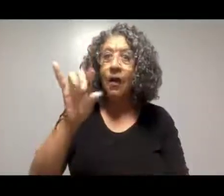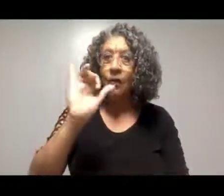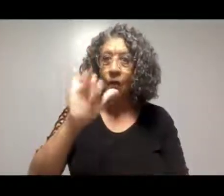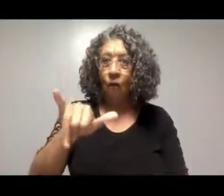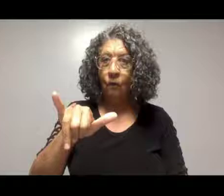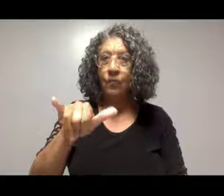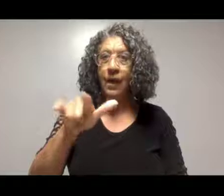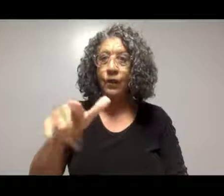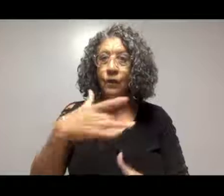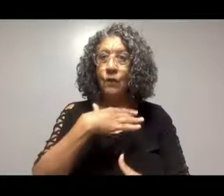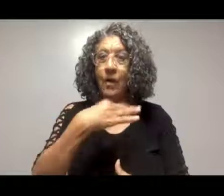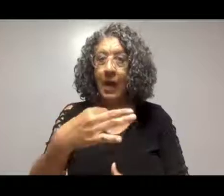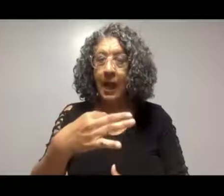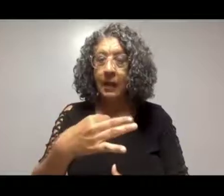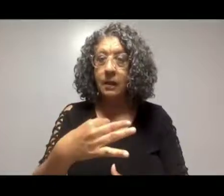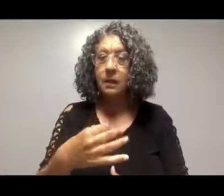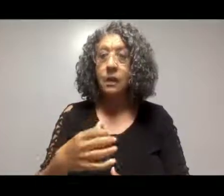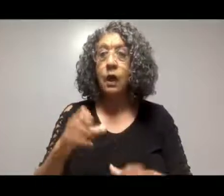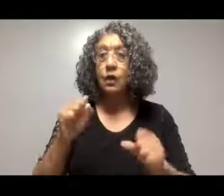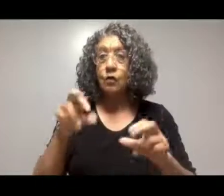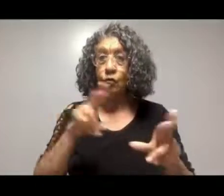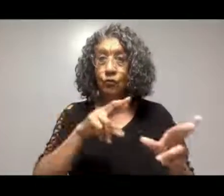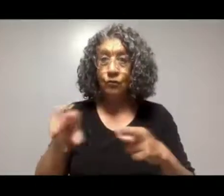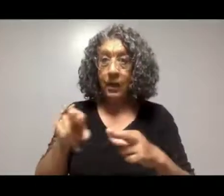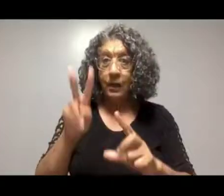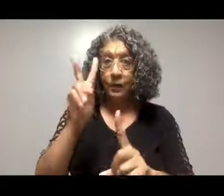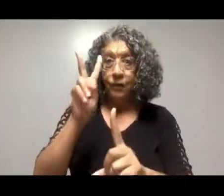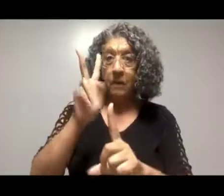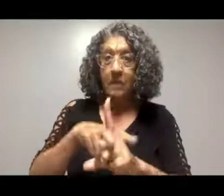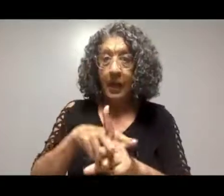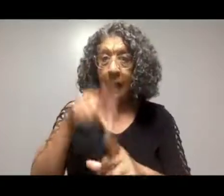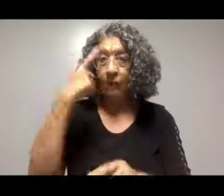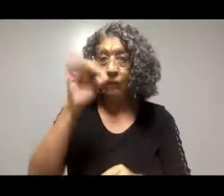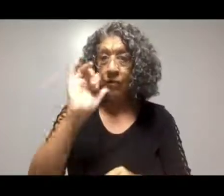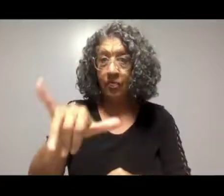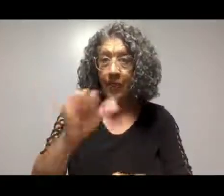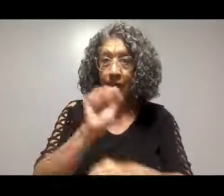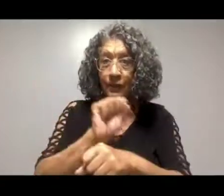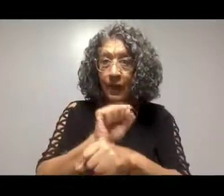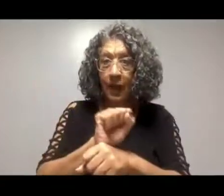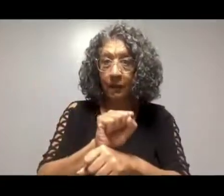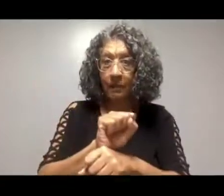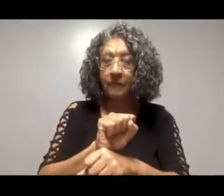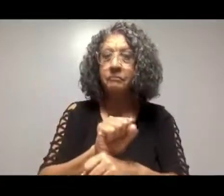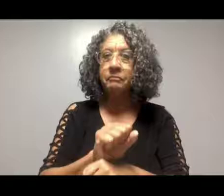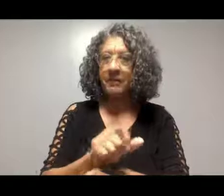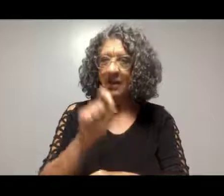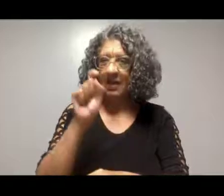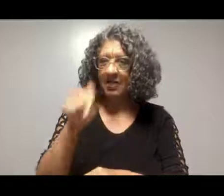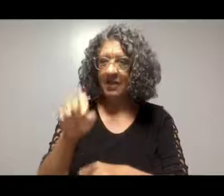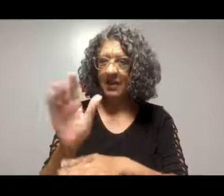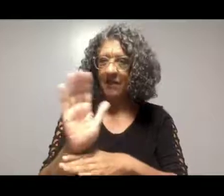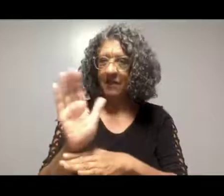You found a job that you like and you're ready to apply for that job.